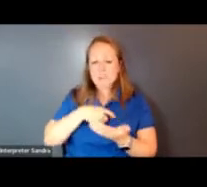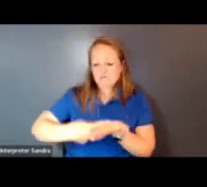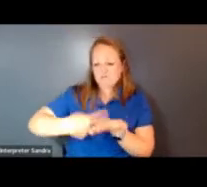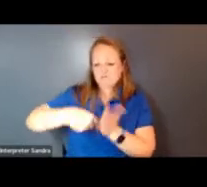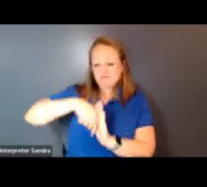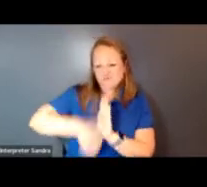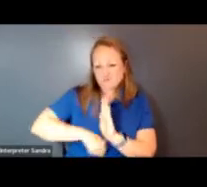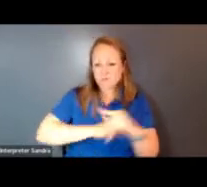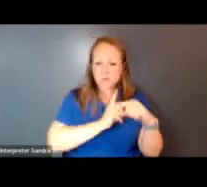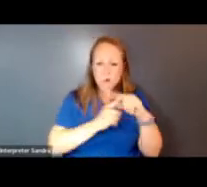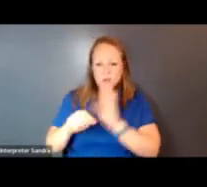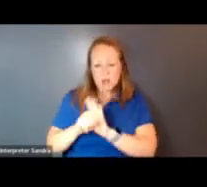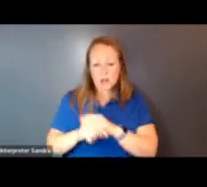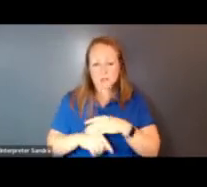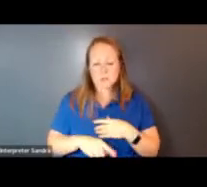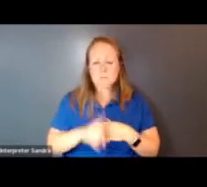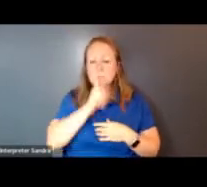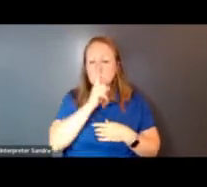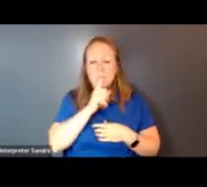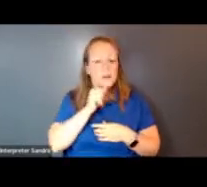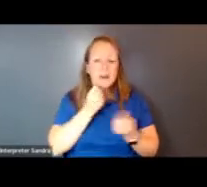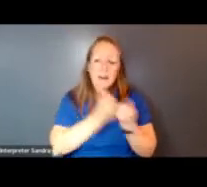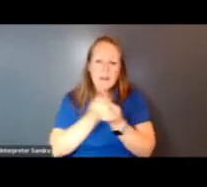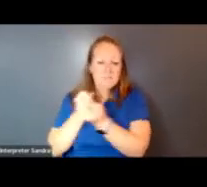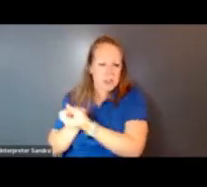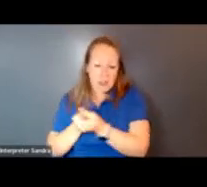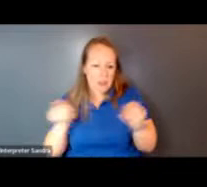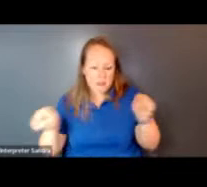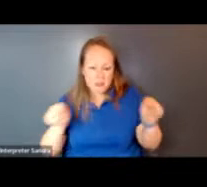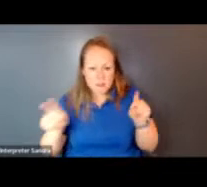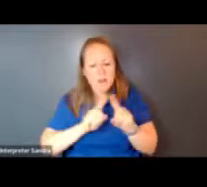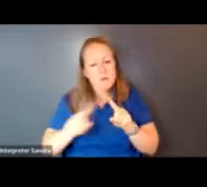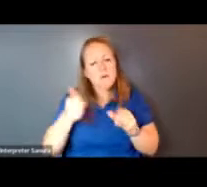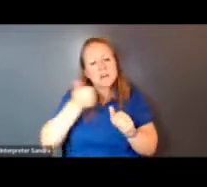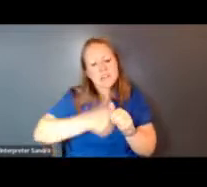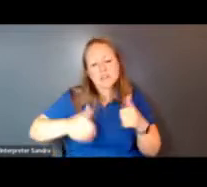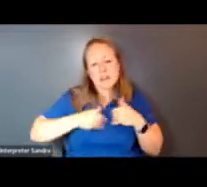There's no one right way, but each pathway comes with different considerations. Next slide.